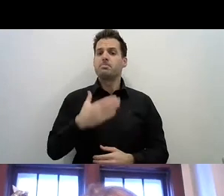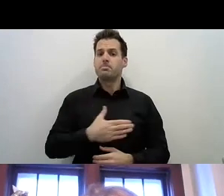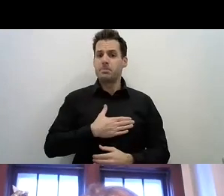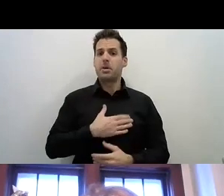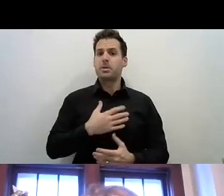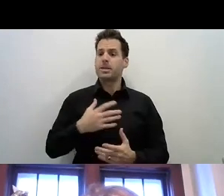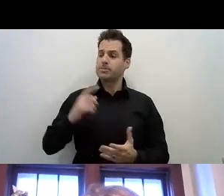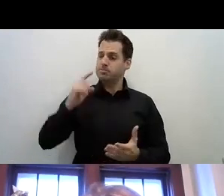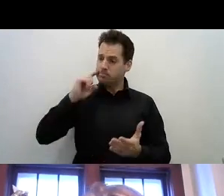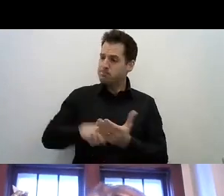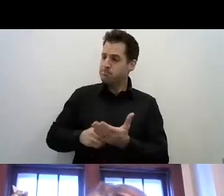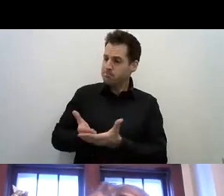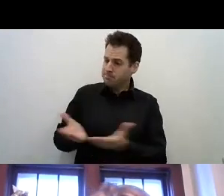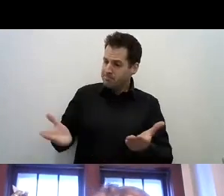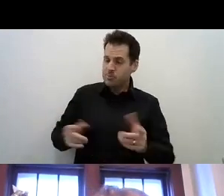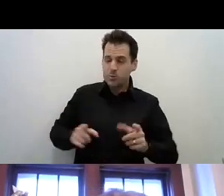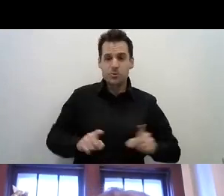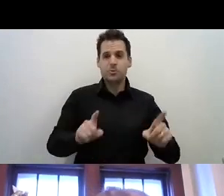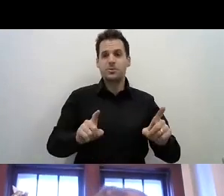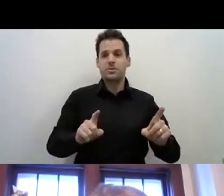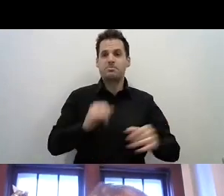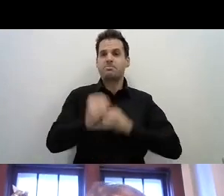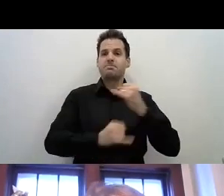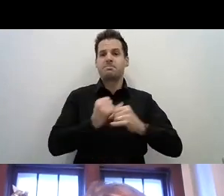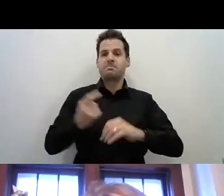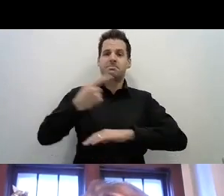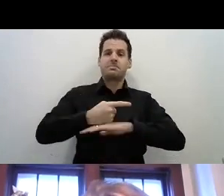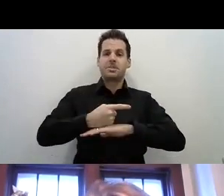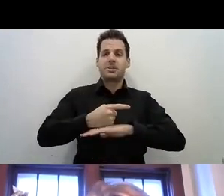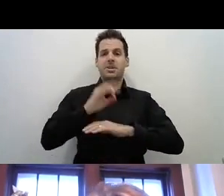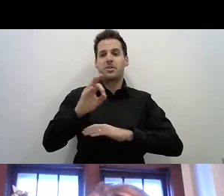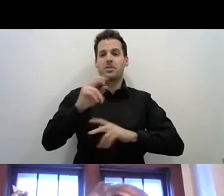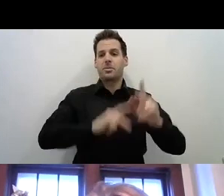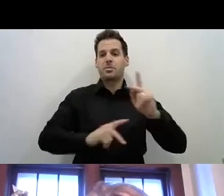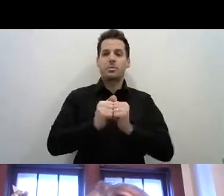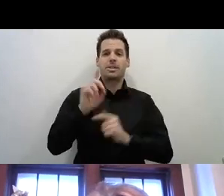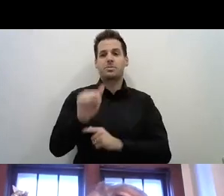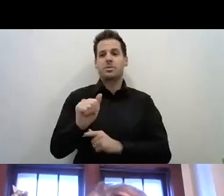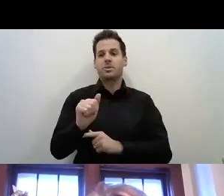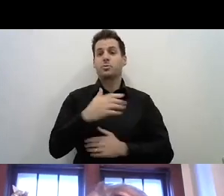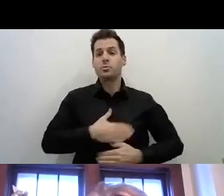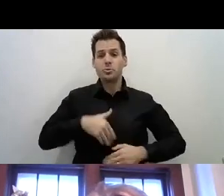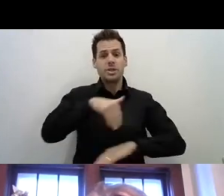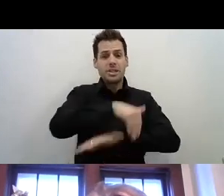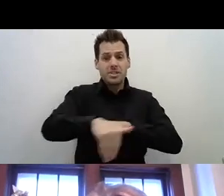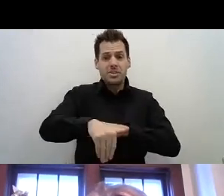with disabilities so have a wonderful evening and and weekend and we look forward to your